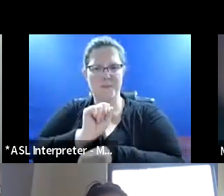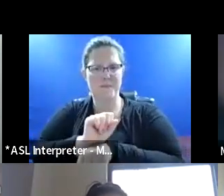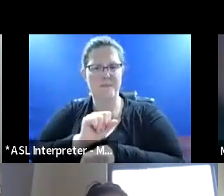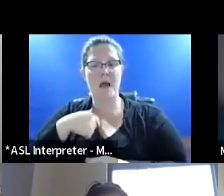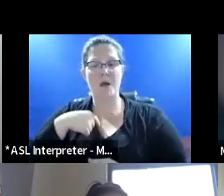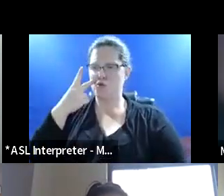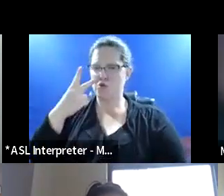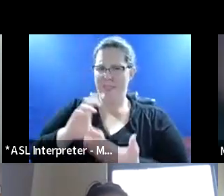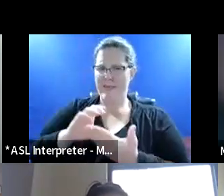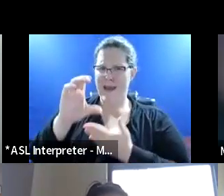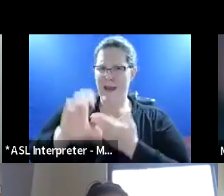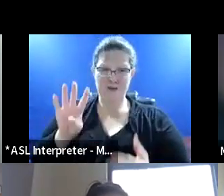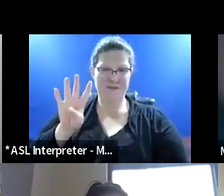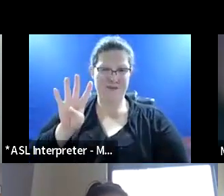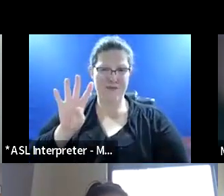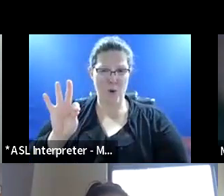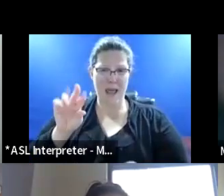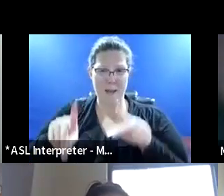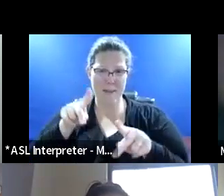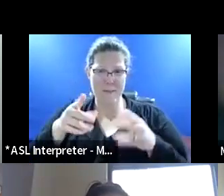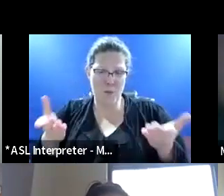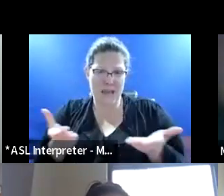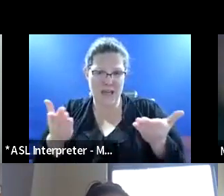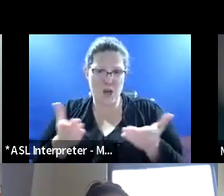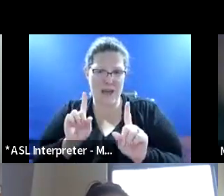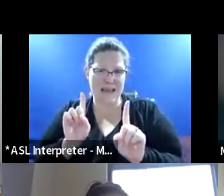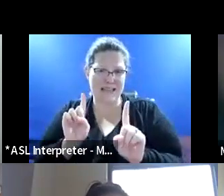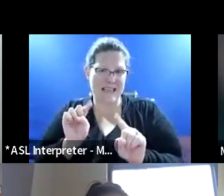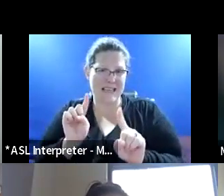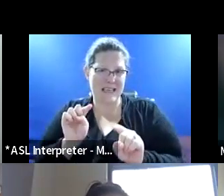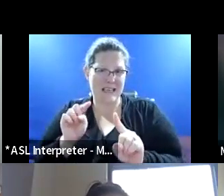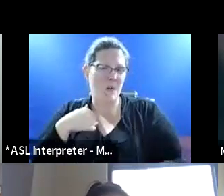YES, IF IT'S POSSIBLE, I'D LIKE TO MAYBE GET E-MAIL ADDRESSES AND WHAT YOU DO.